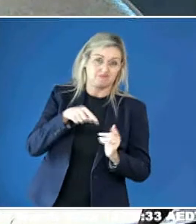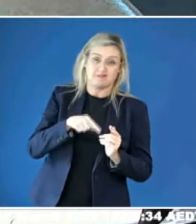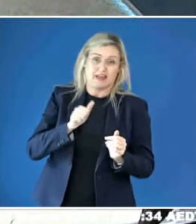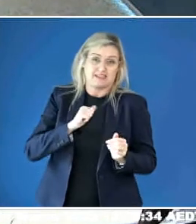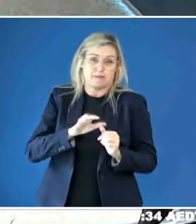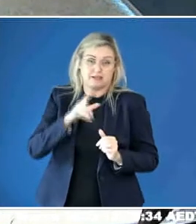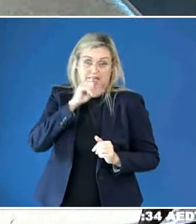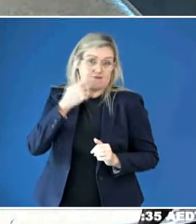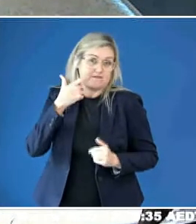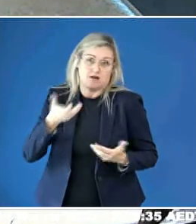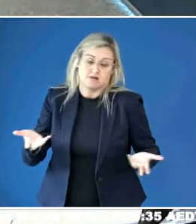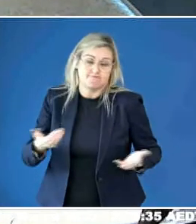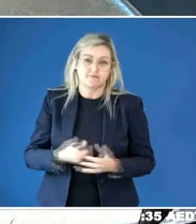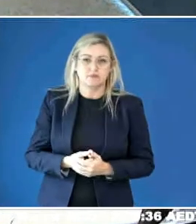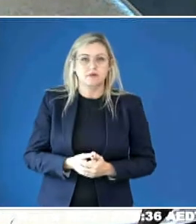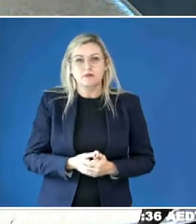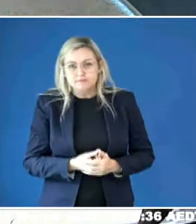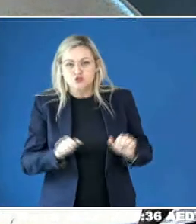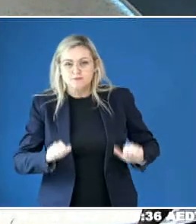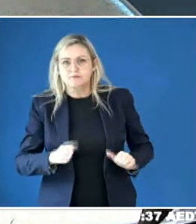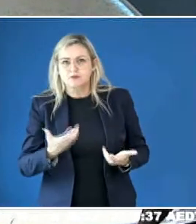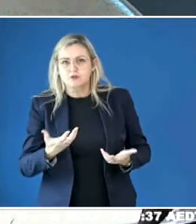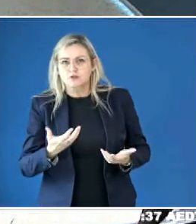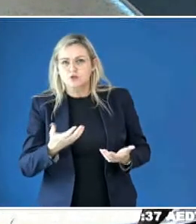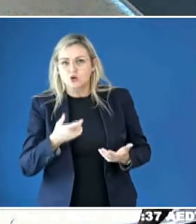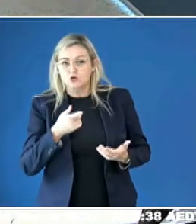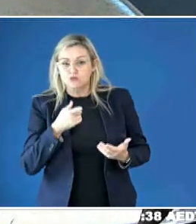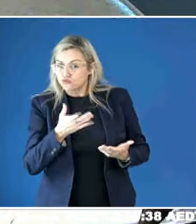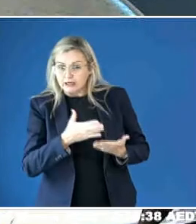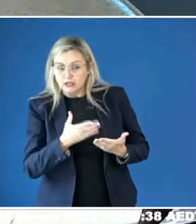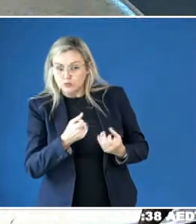So we don't have, as far as you are aware, the document that constituted the